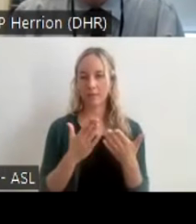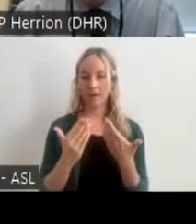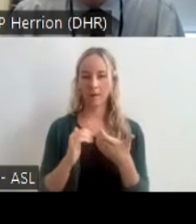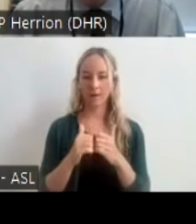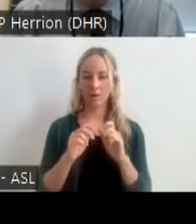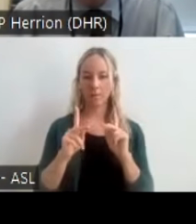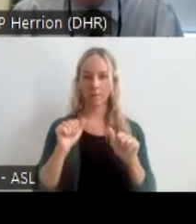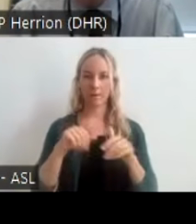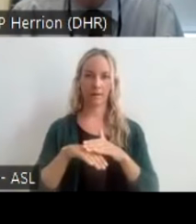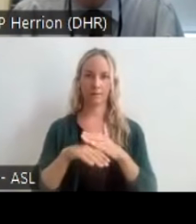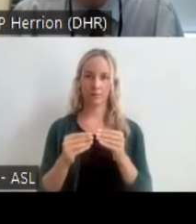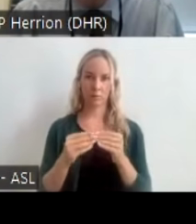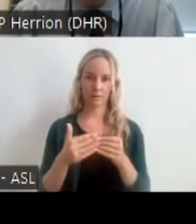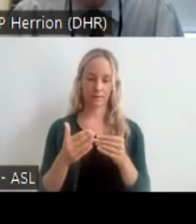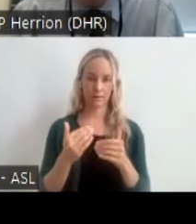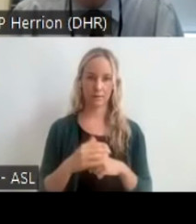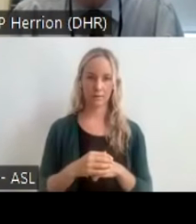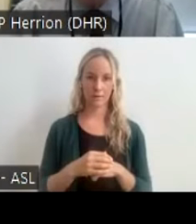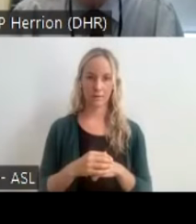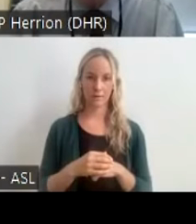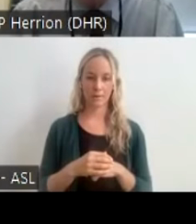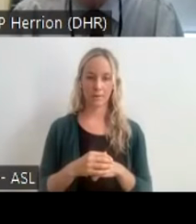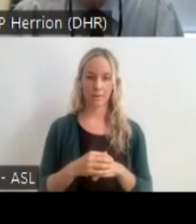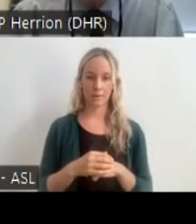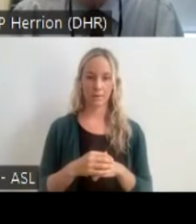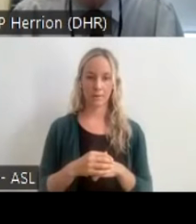preparing this presentation and shared that we had done a